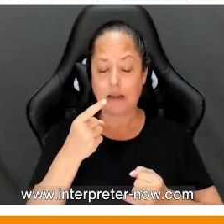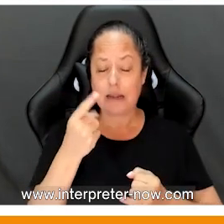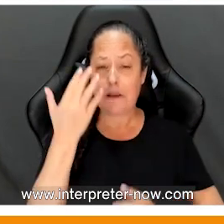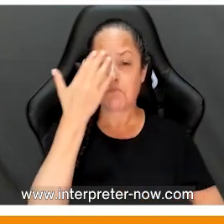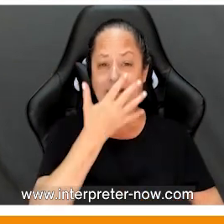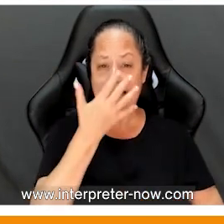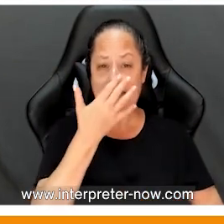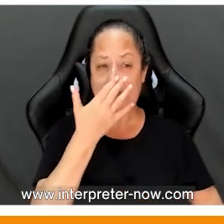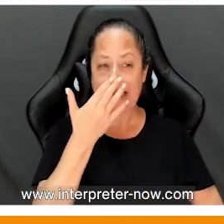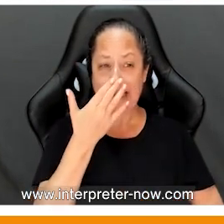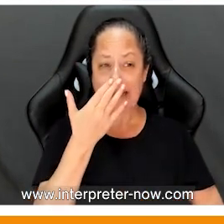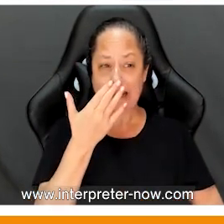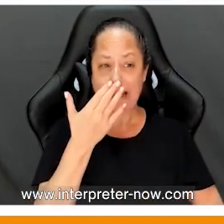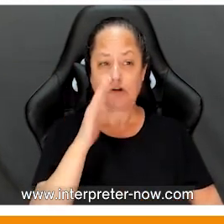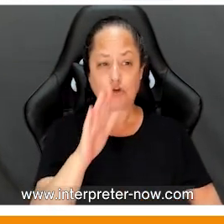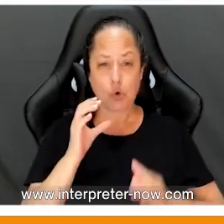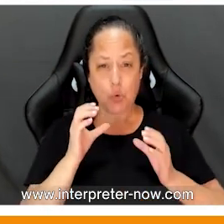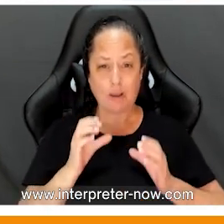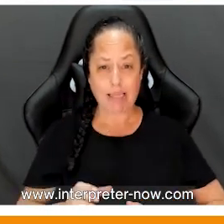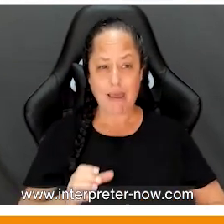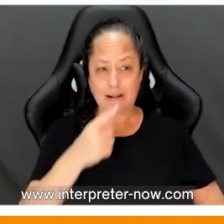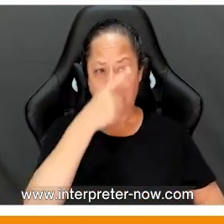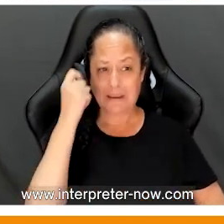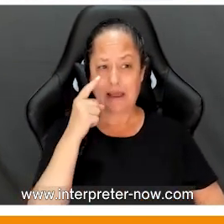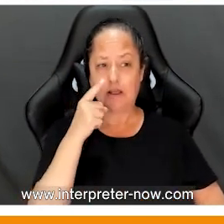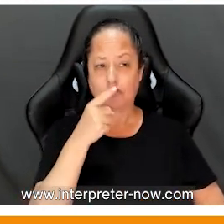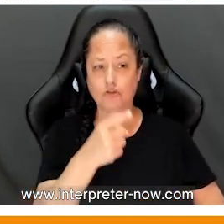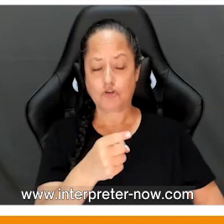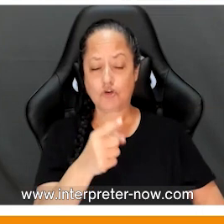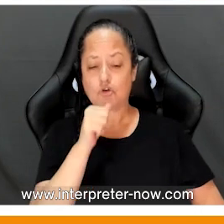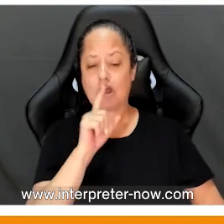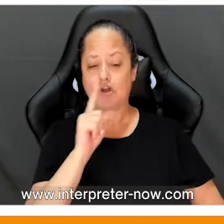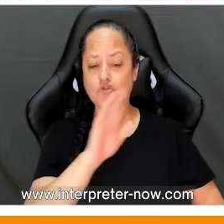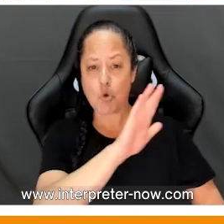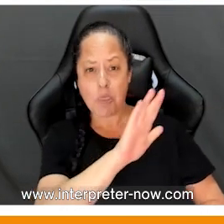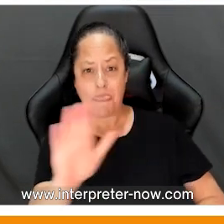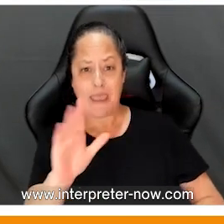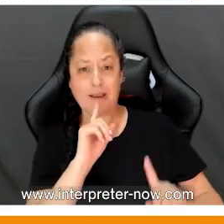you're uncomfortable about the idea of him presenting to your clients because you're